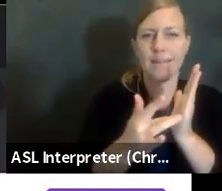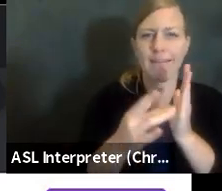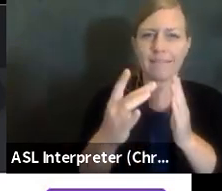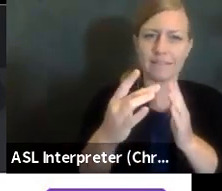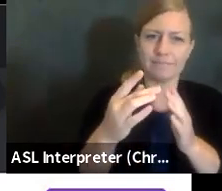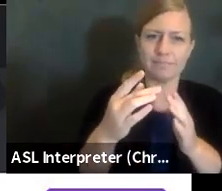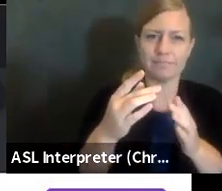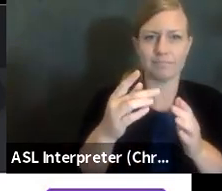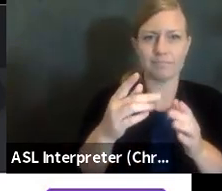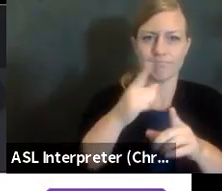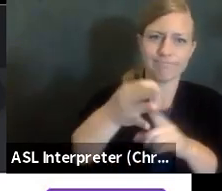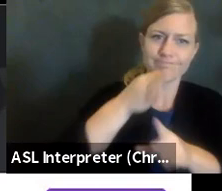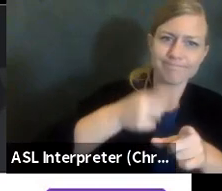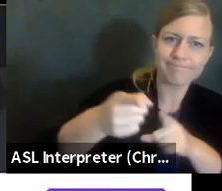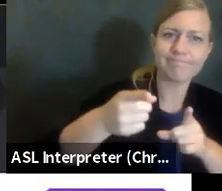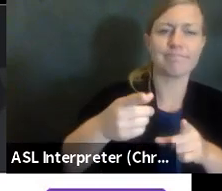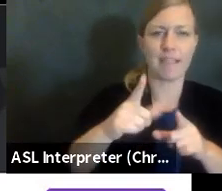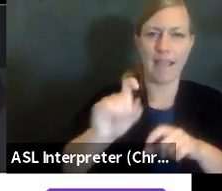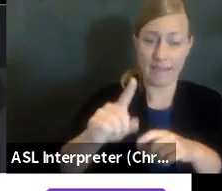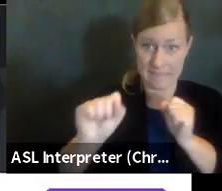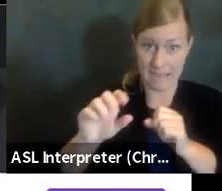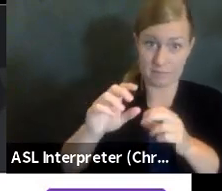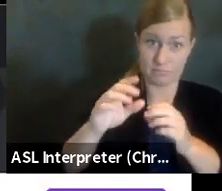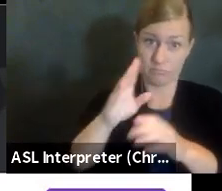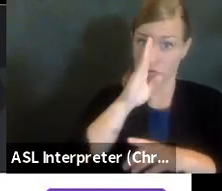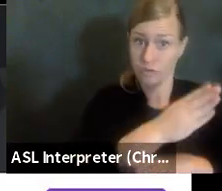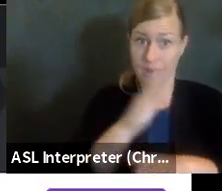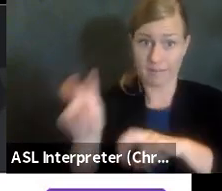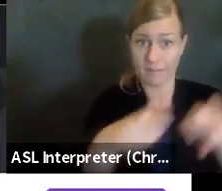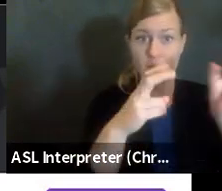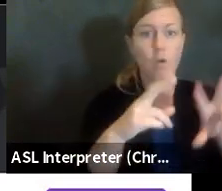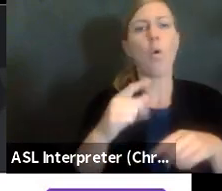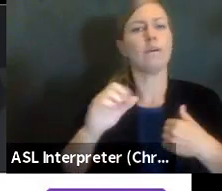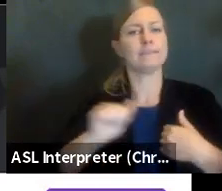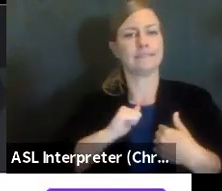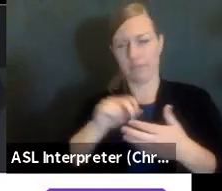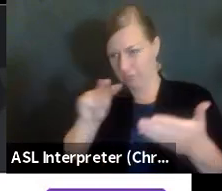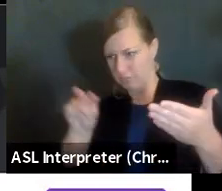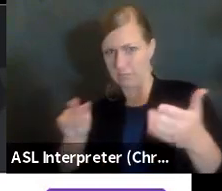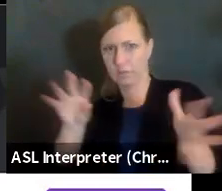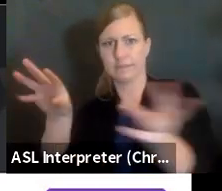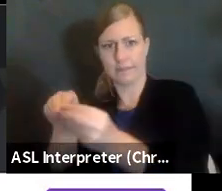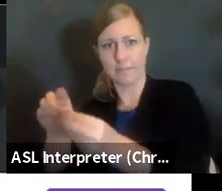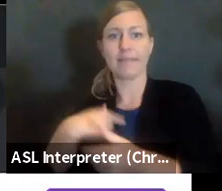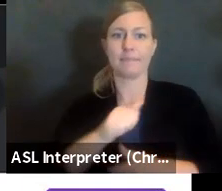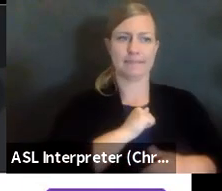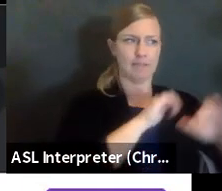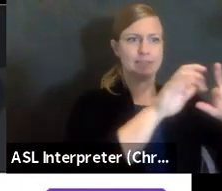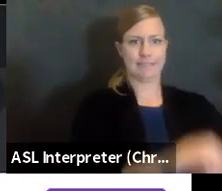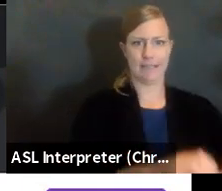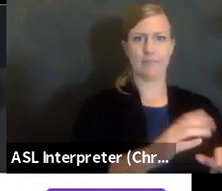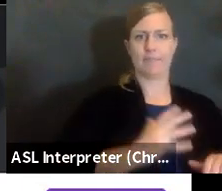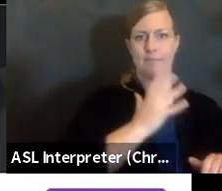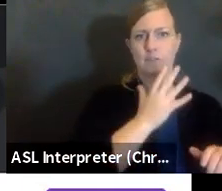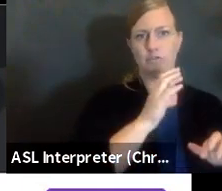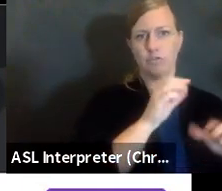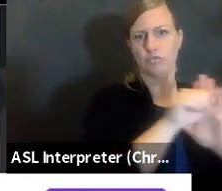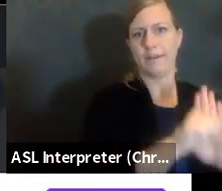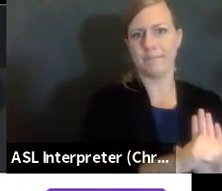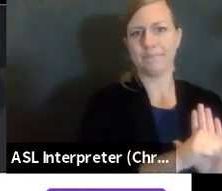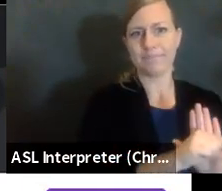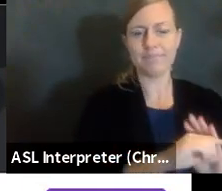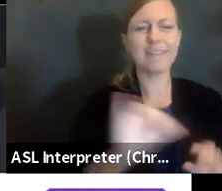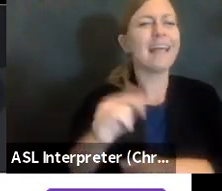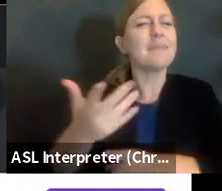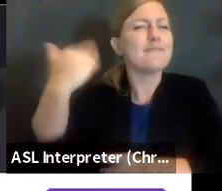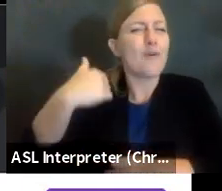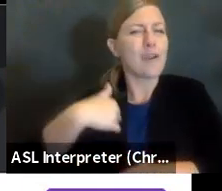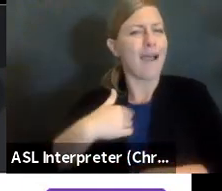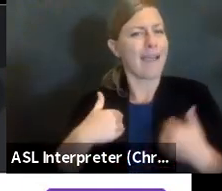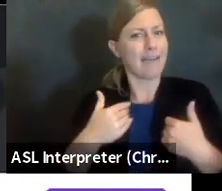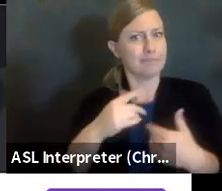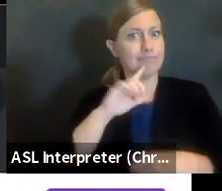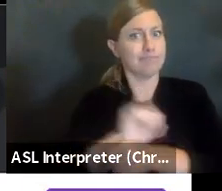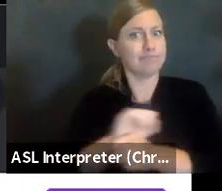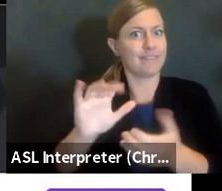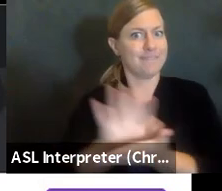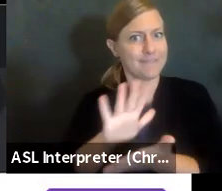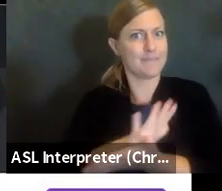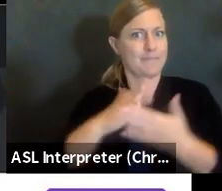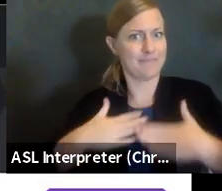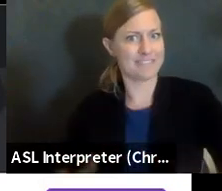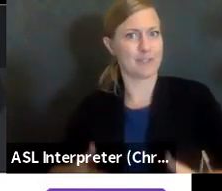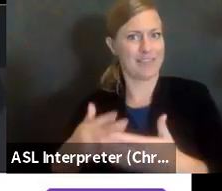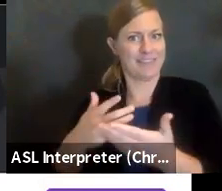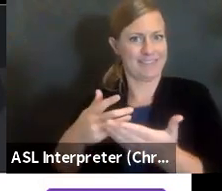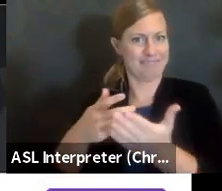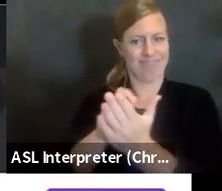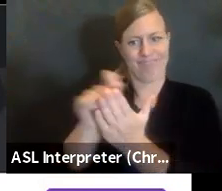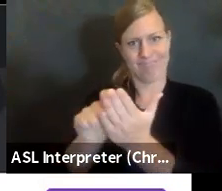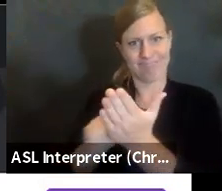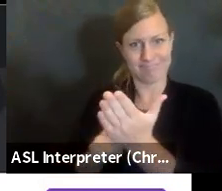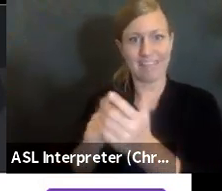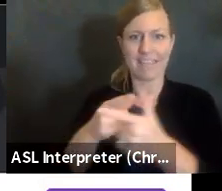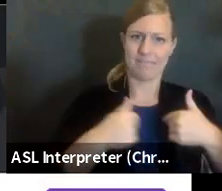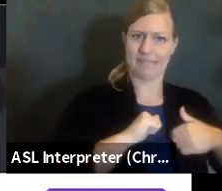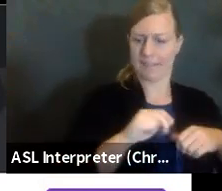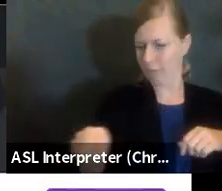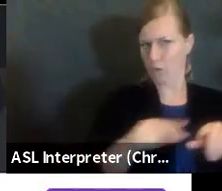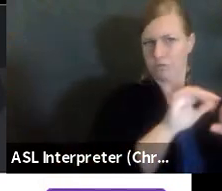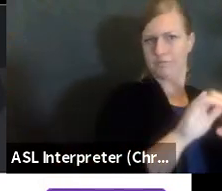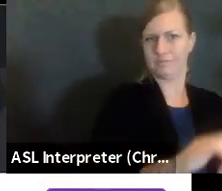ESD 112 - Katherine Livick: For me, I think of it like back in the day, which really wasn't that long ago, when I had a paper grade book and I would enter the the scores in there. And then I would go into Skyward and transfer them in myself. That's, I just think of this in that way, personally.